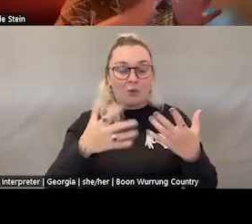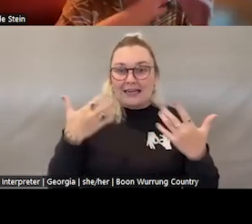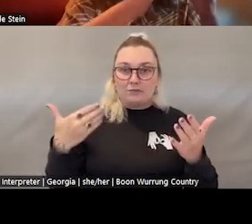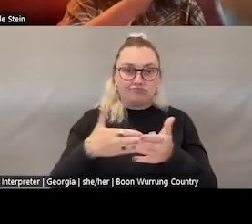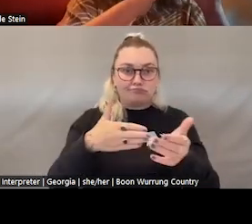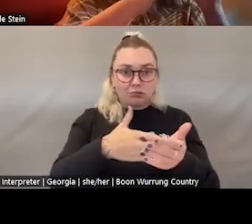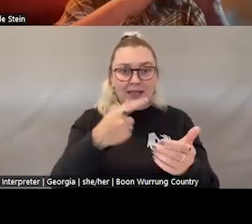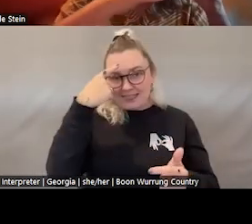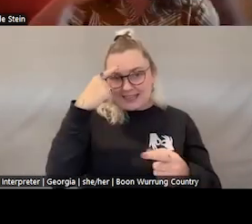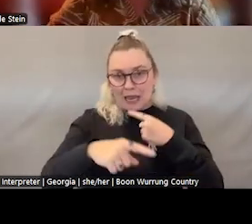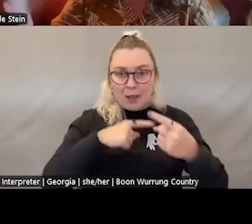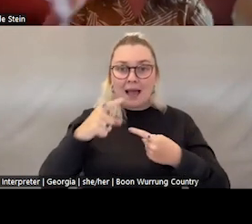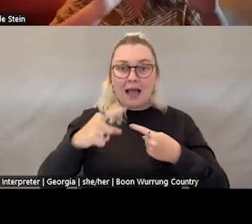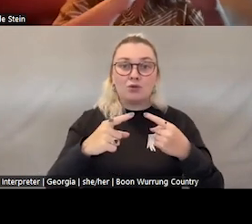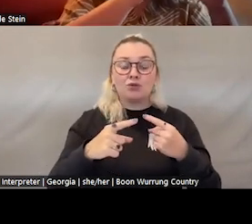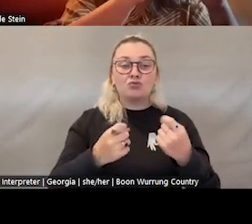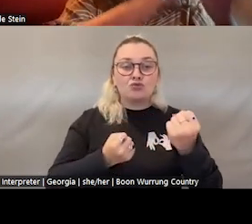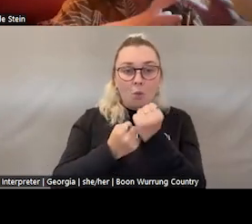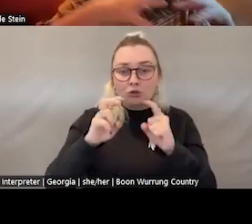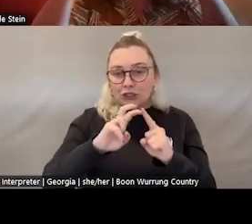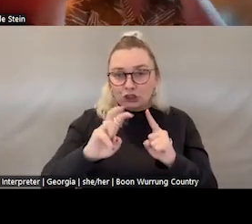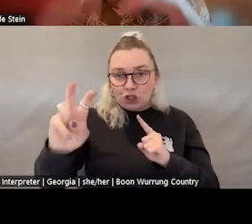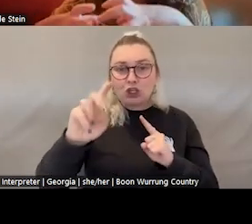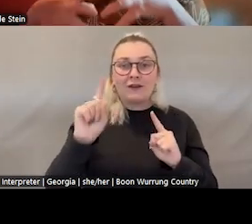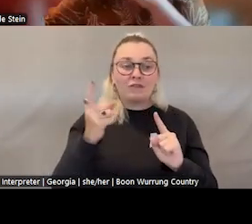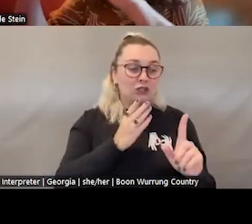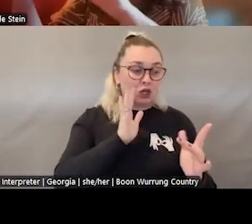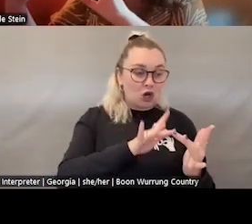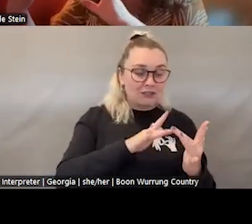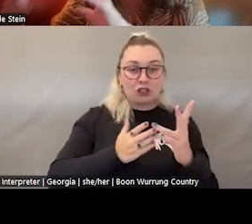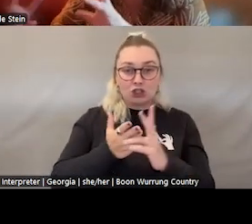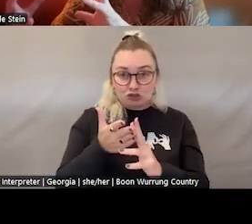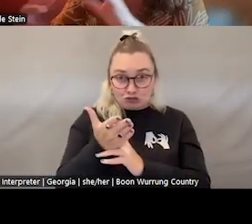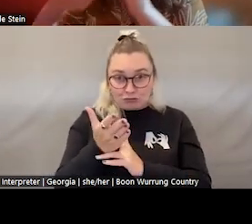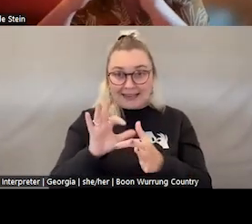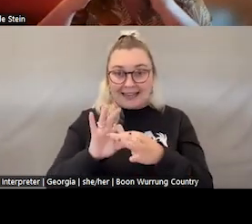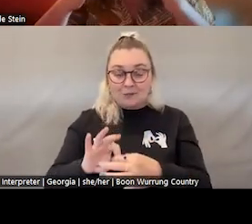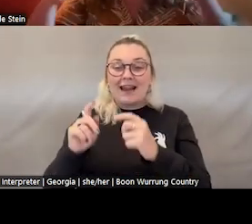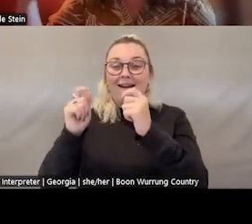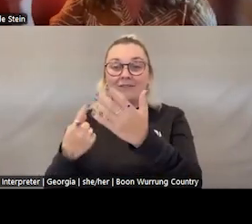think about a supported journey. First contact, during engagement and after interaction and think